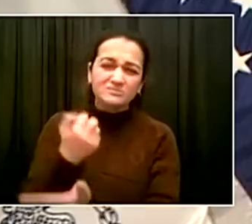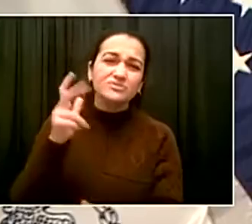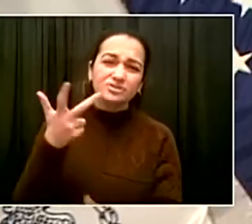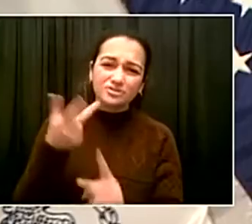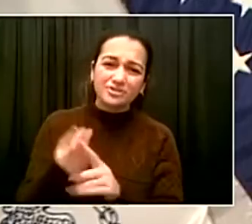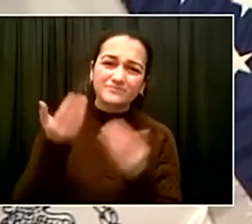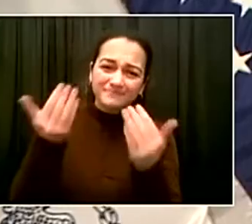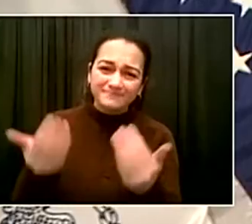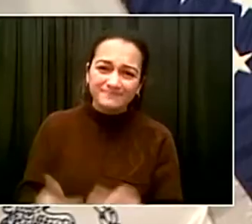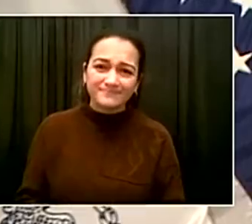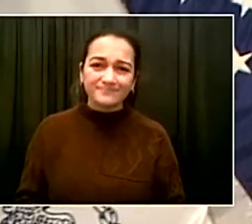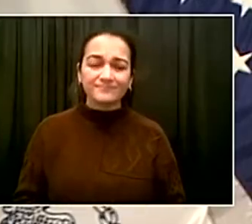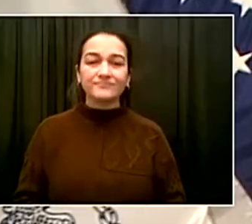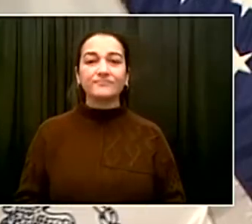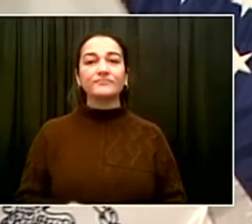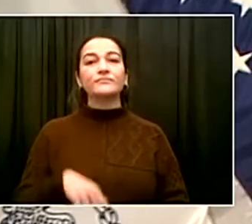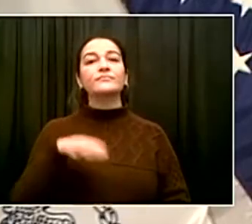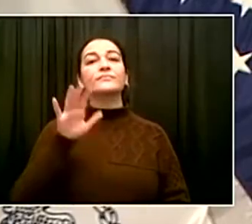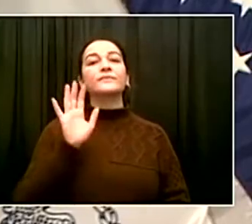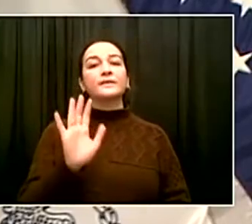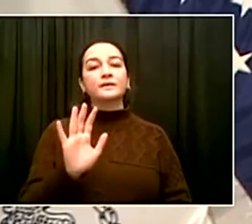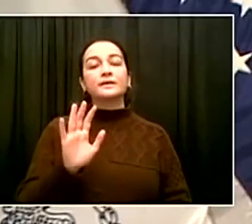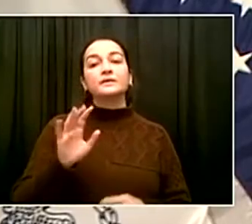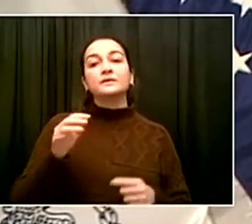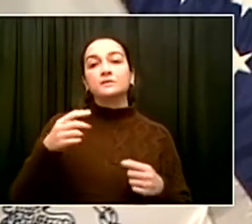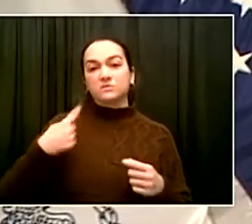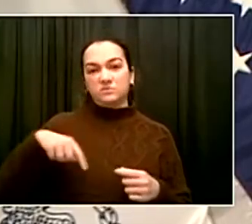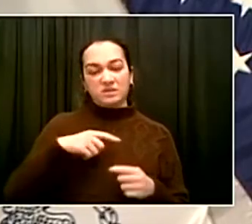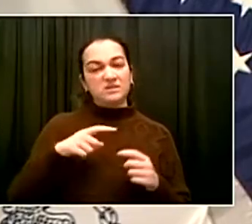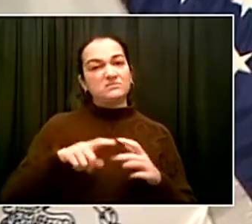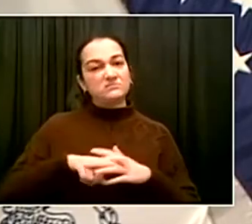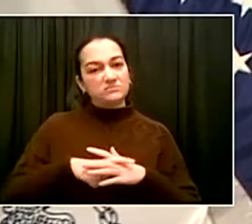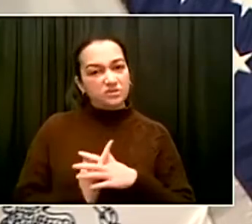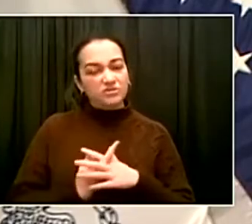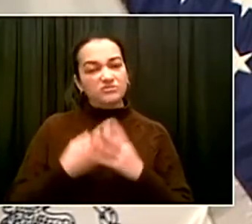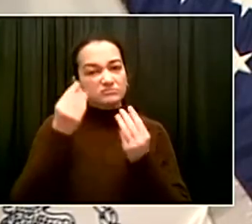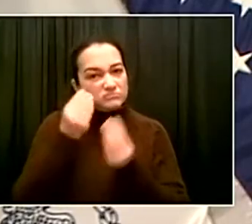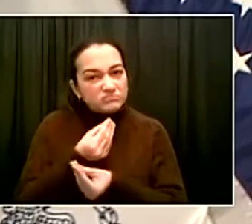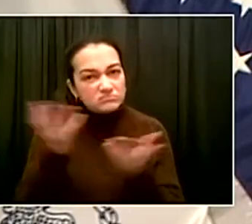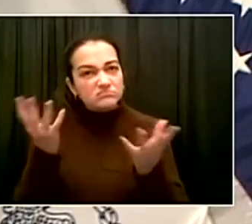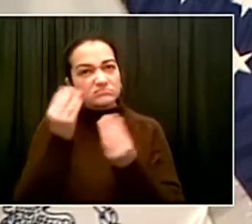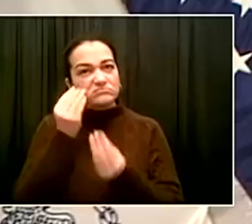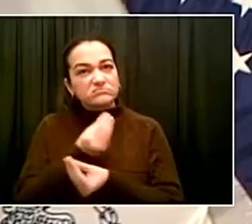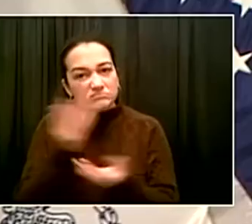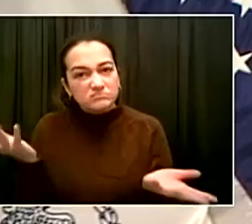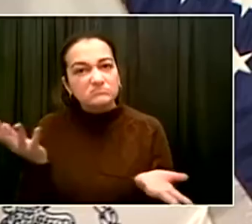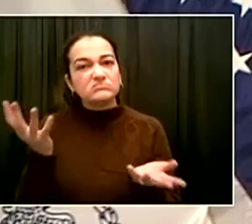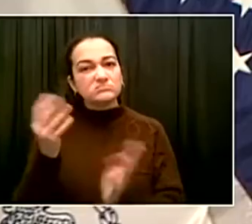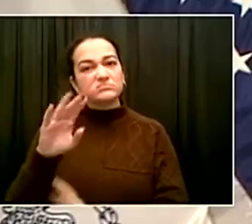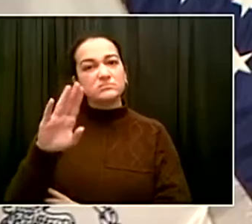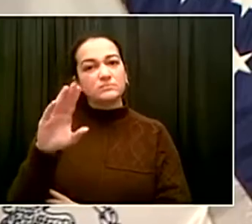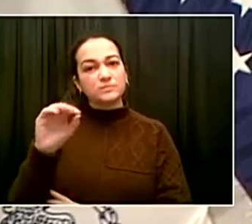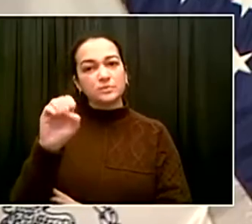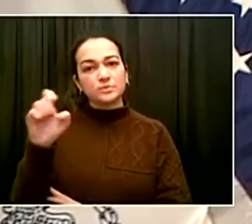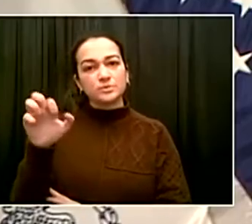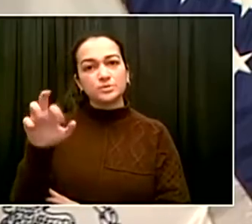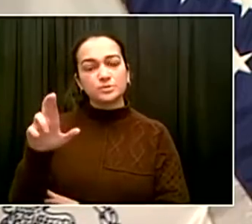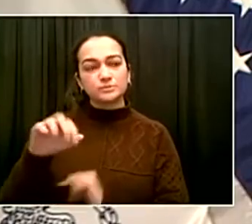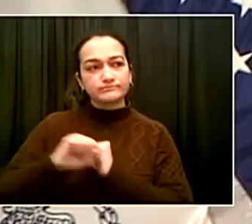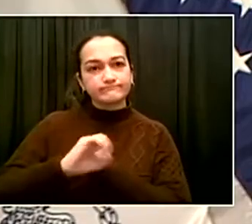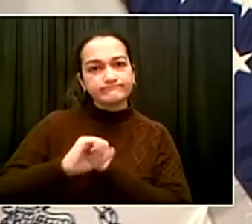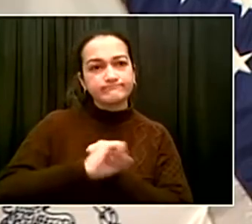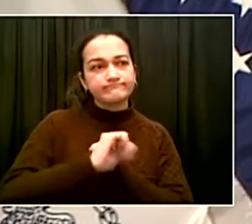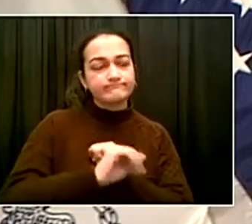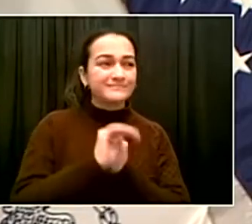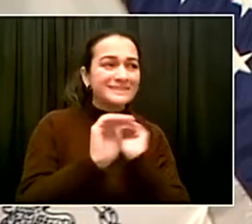IMMEDIATELY.